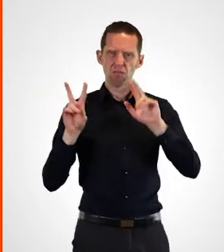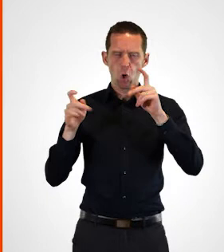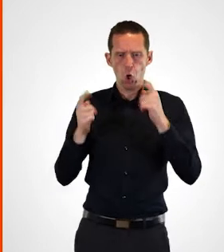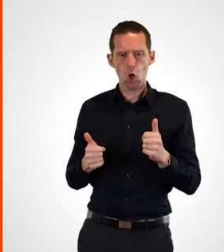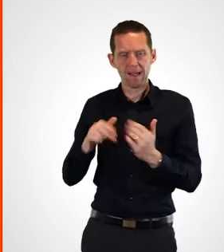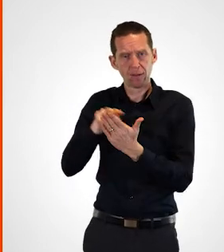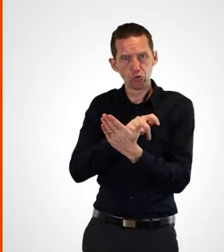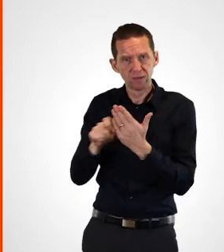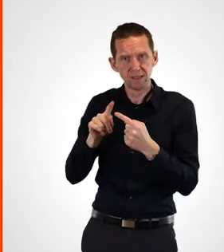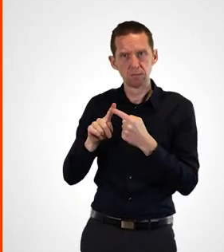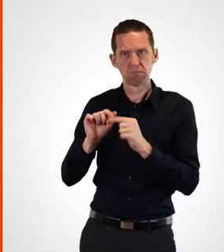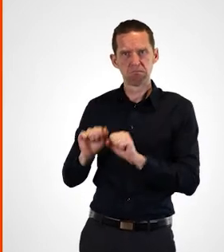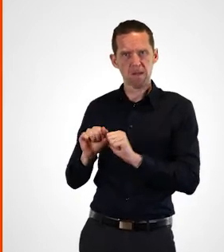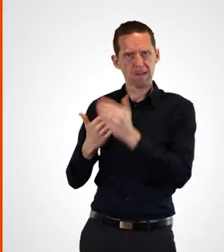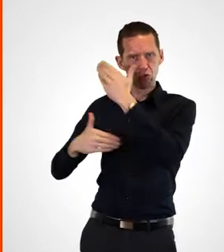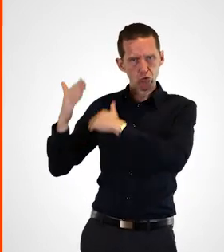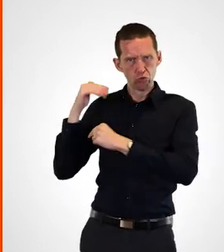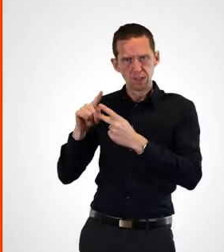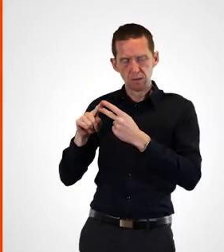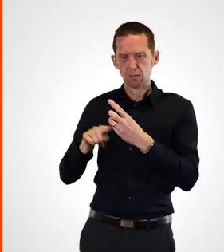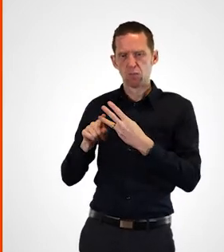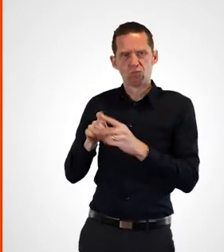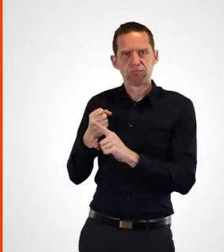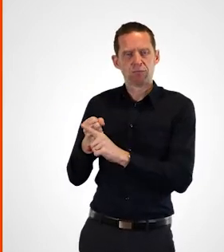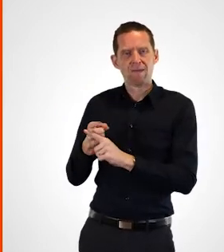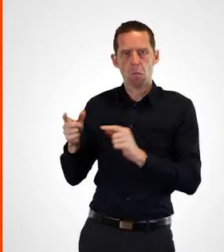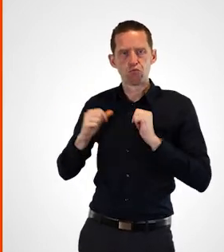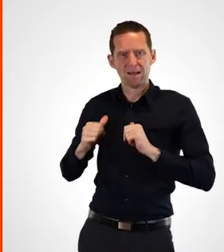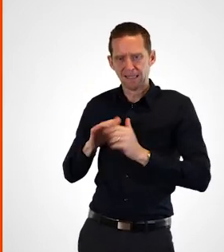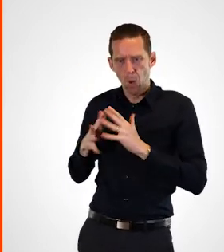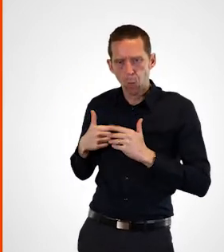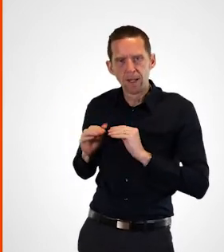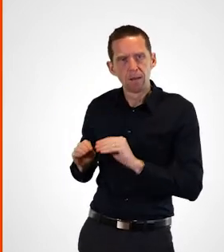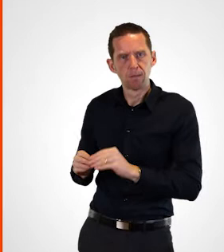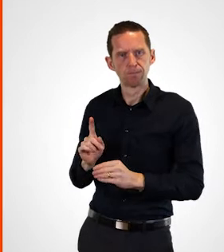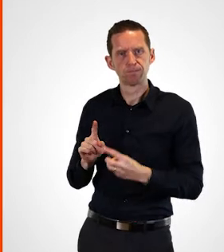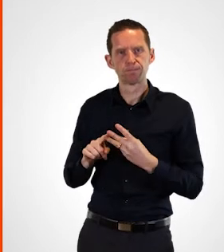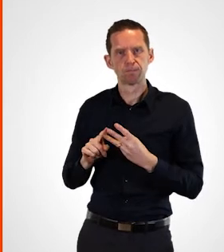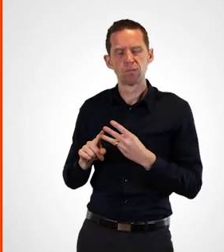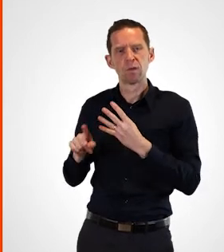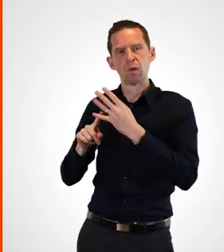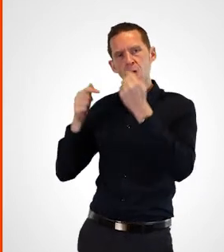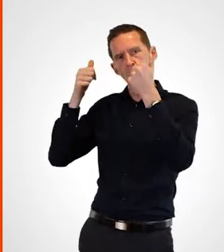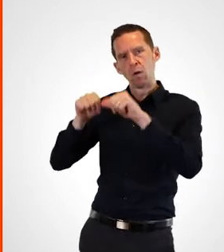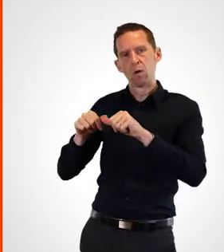the history of the term and the implications for practice. And also to become familiar with a model of early literacy development,